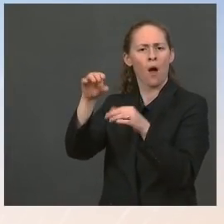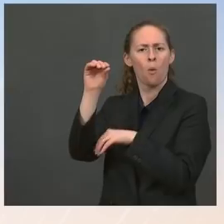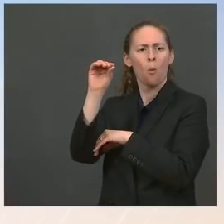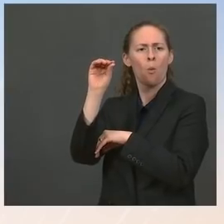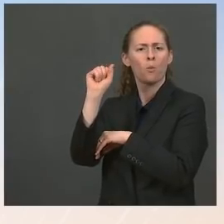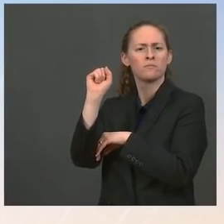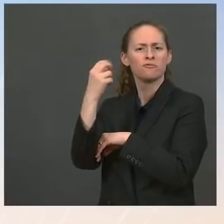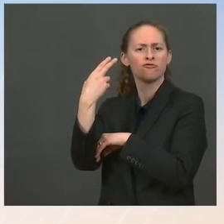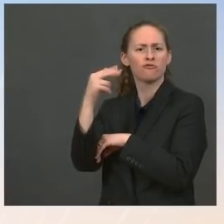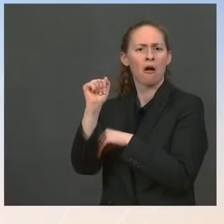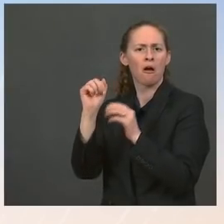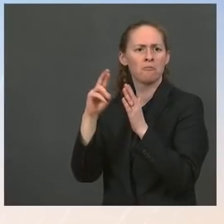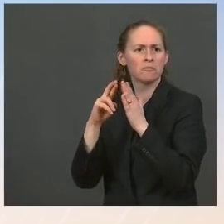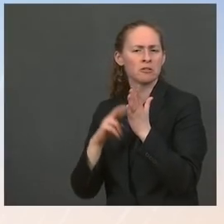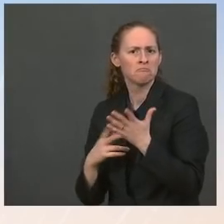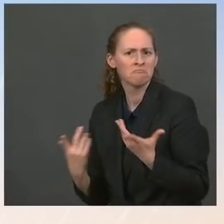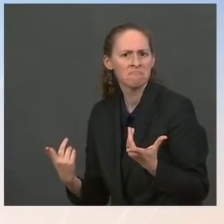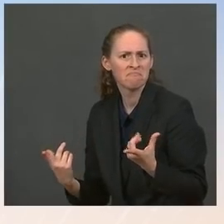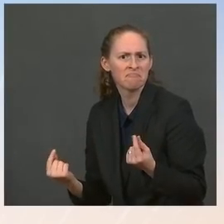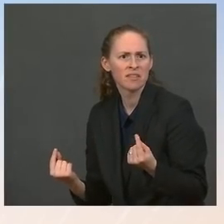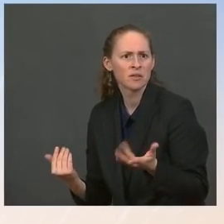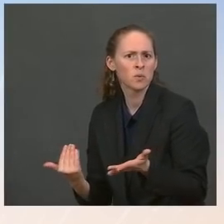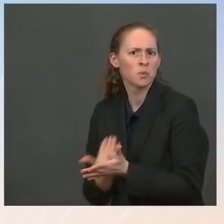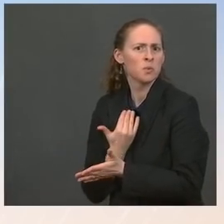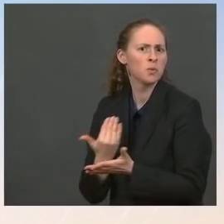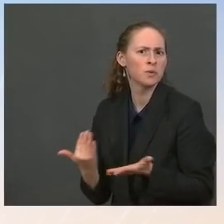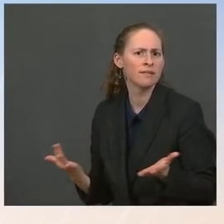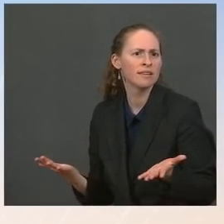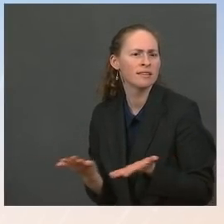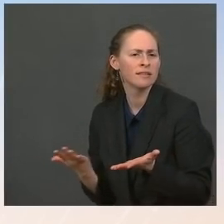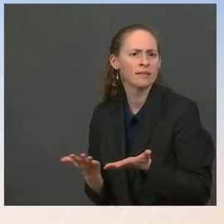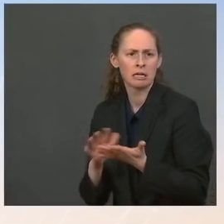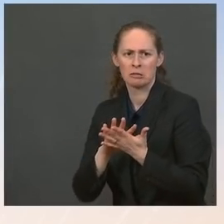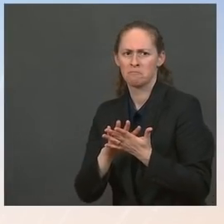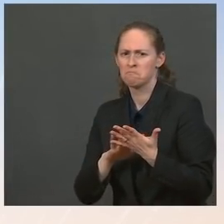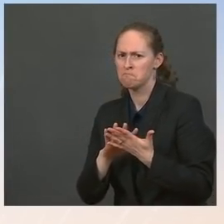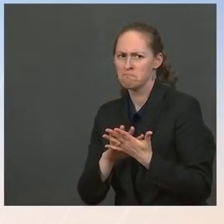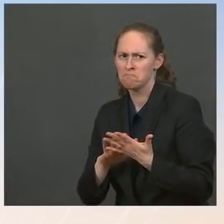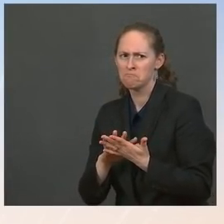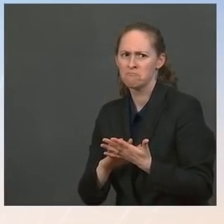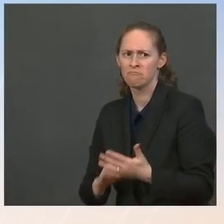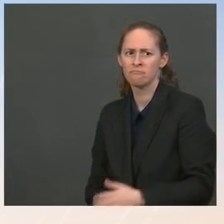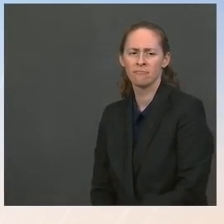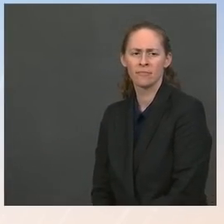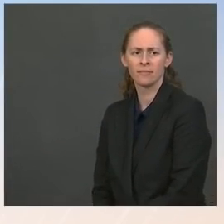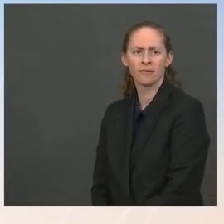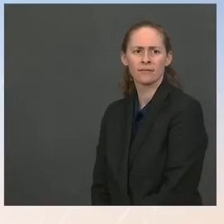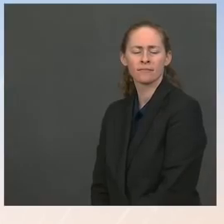really take effect there beginning of next year. What's the -- is the White House concerned that the legal wrangling surrounding